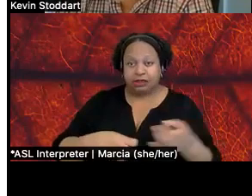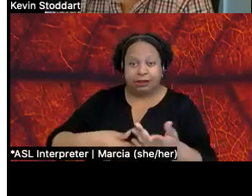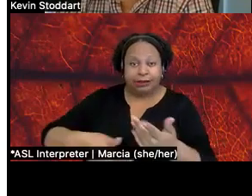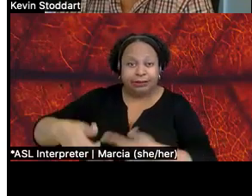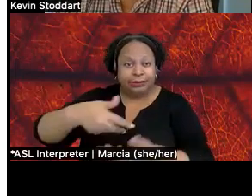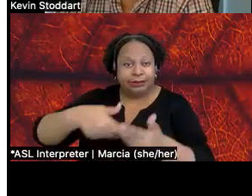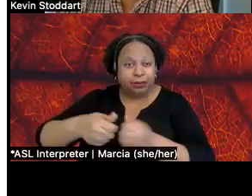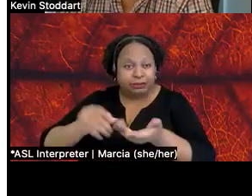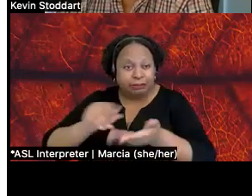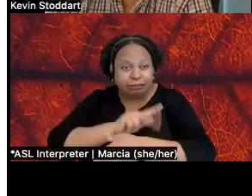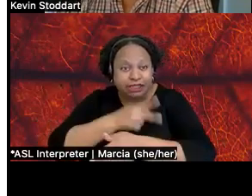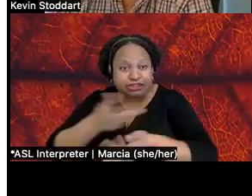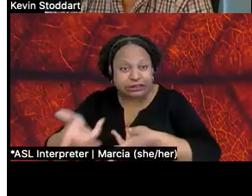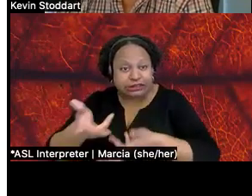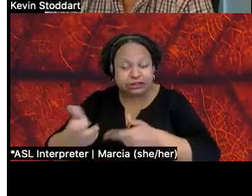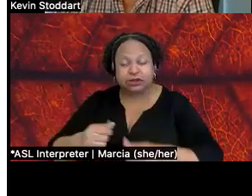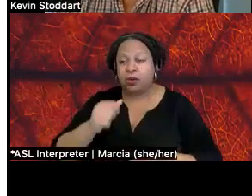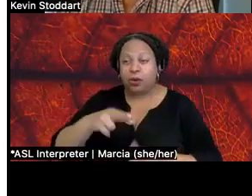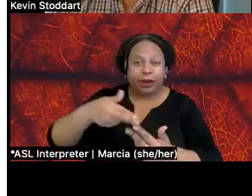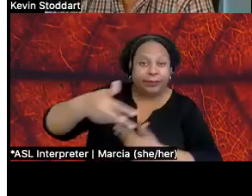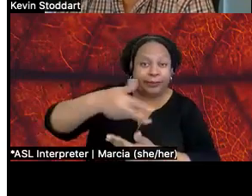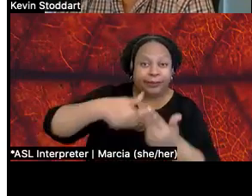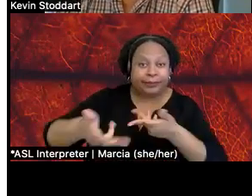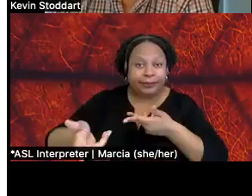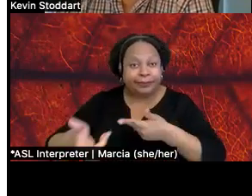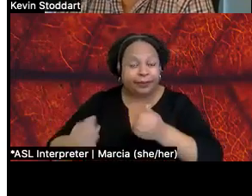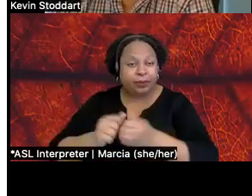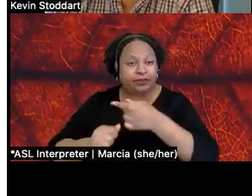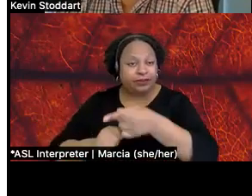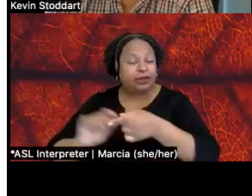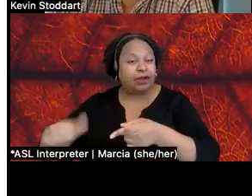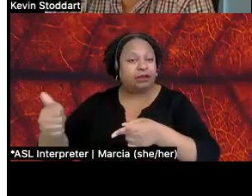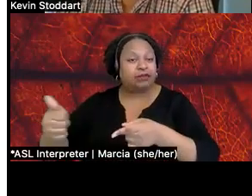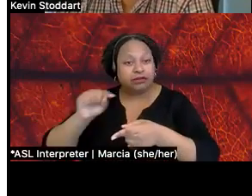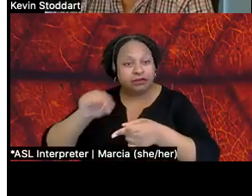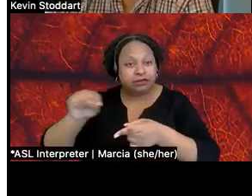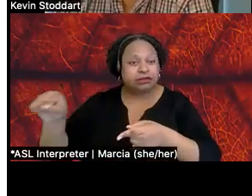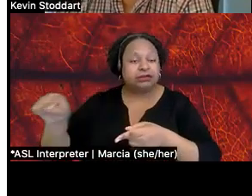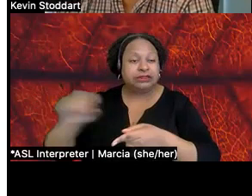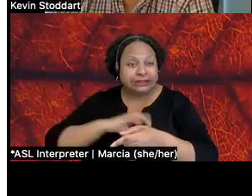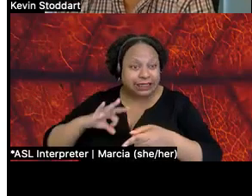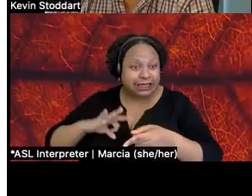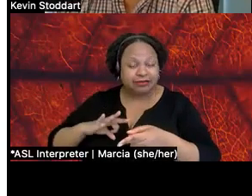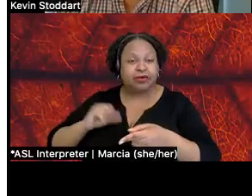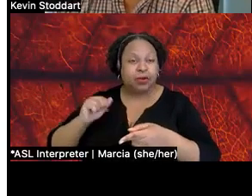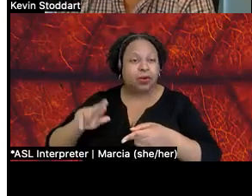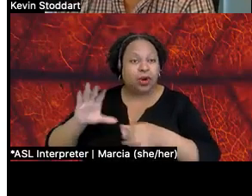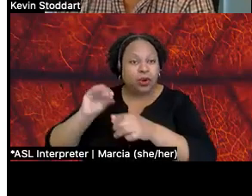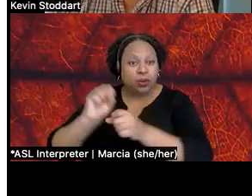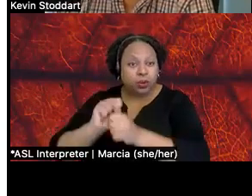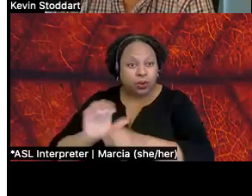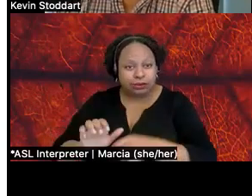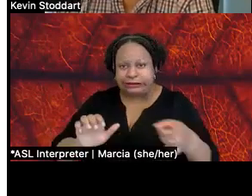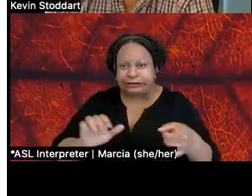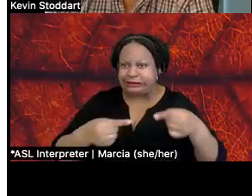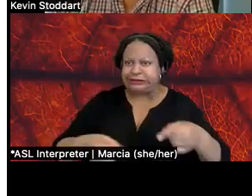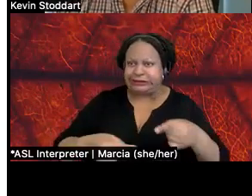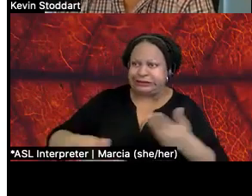for example or interacting with many, many staff or colleagues that are new to them.